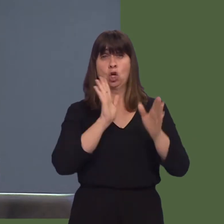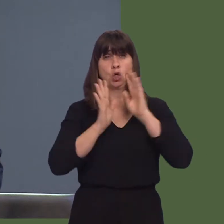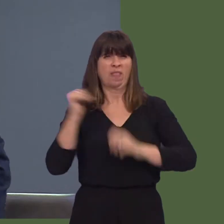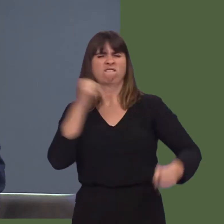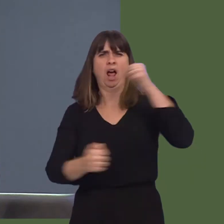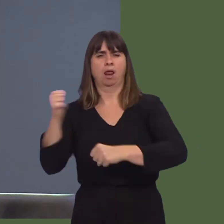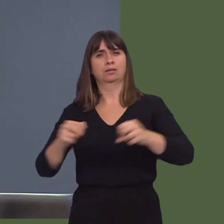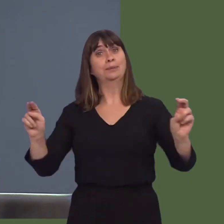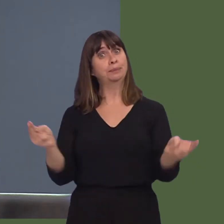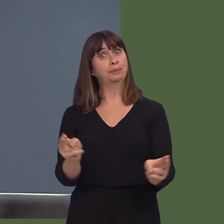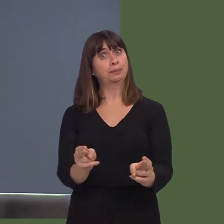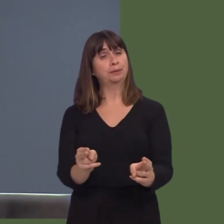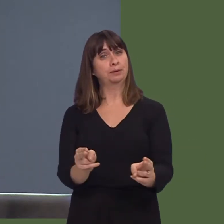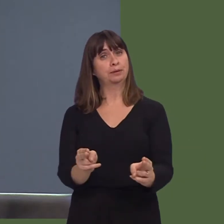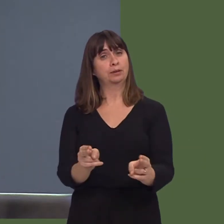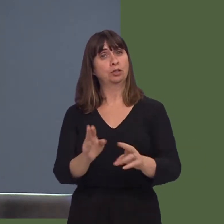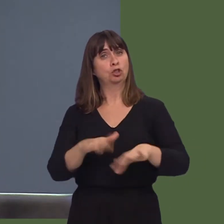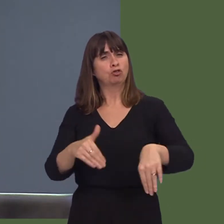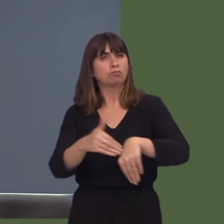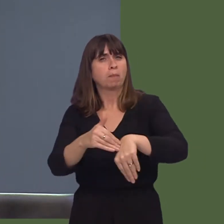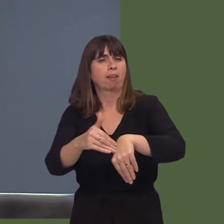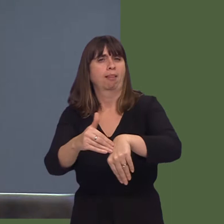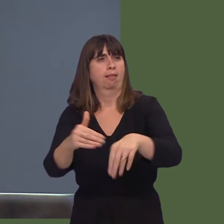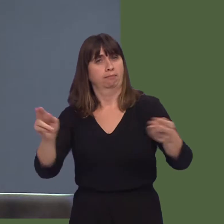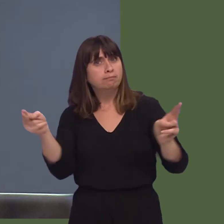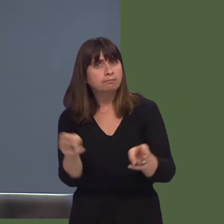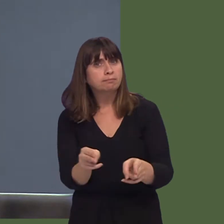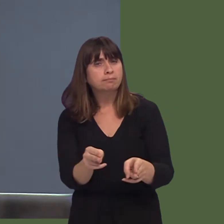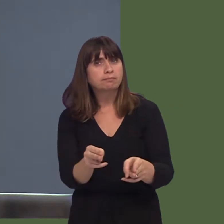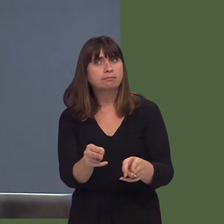The findings show that rates of physical fighting amongst young people were 42 to 69 per cent